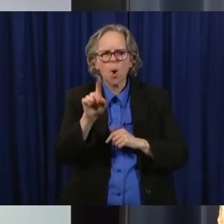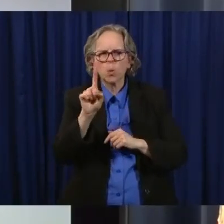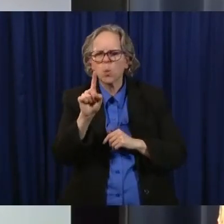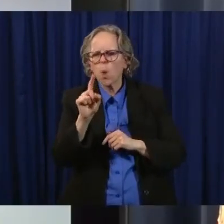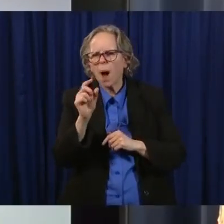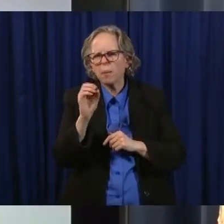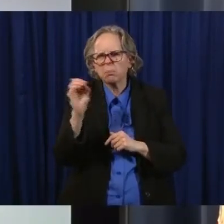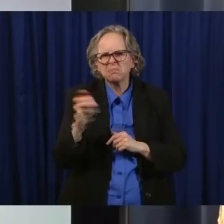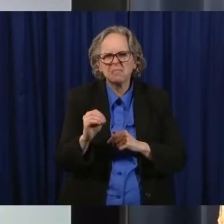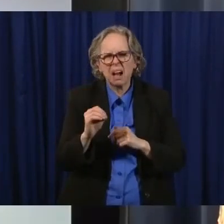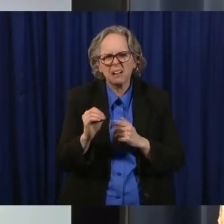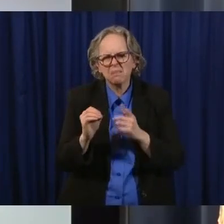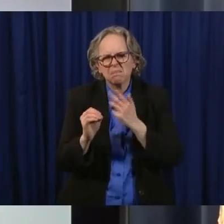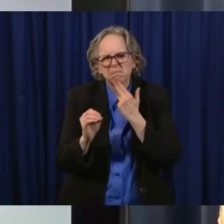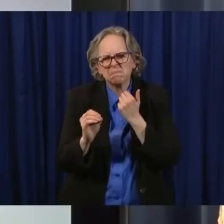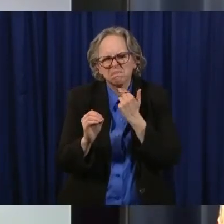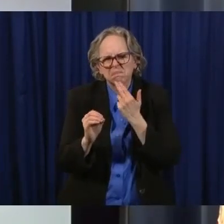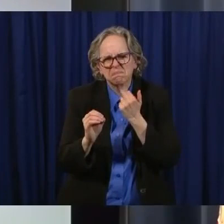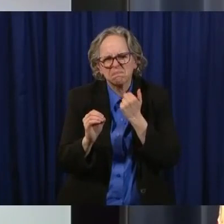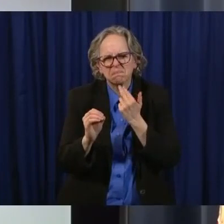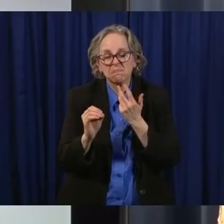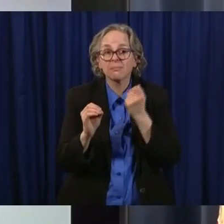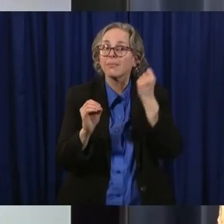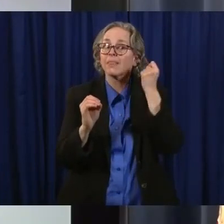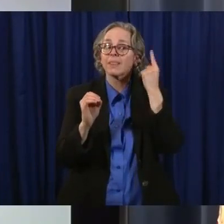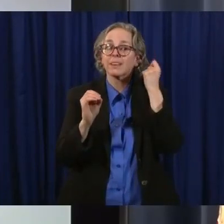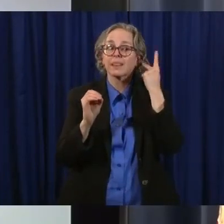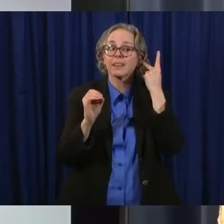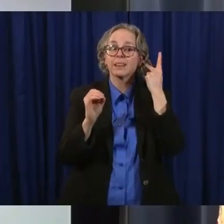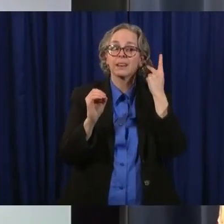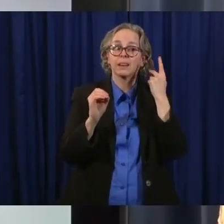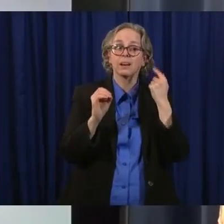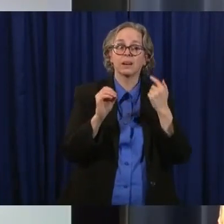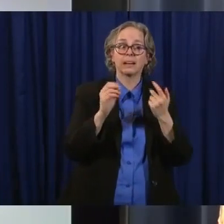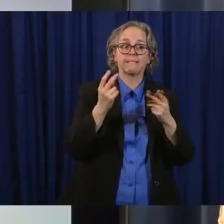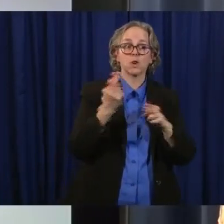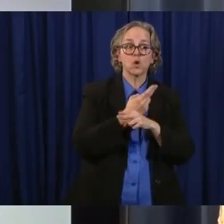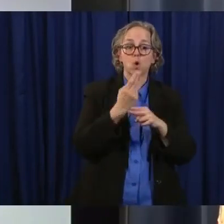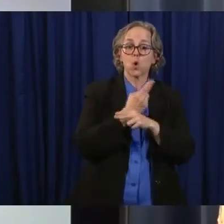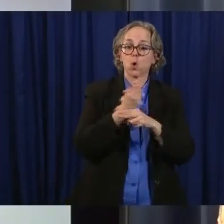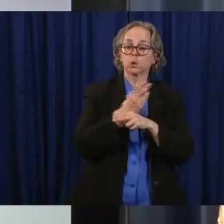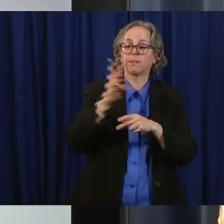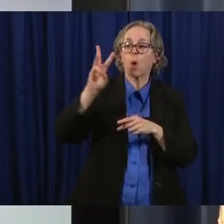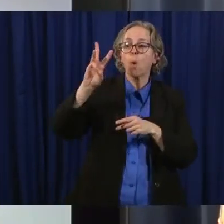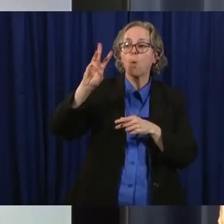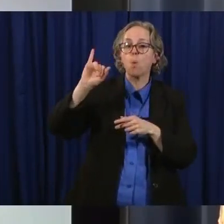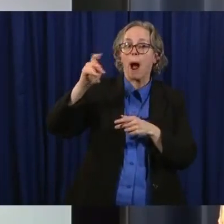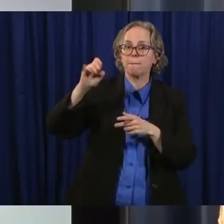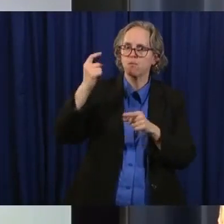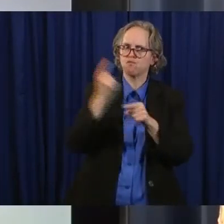BASICALLY THE SAME THING. IT'S GOING TO REMOVE 99.9% OF THE VIRUSES WHICH MEANS ONLY .1% OF WHATEVER VIRUSES WERE ON